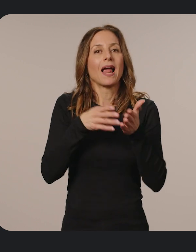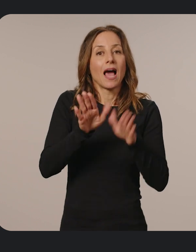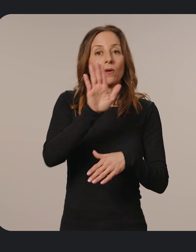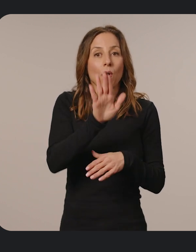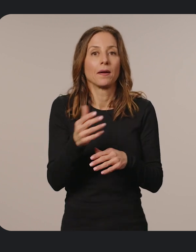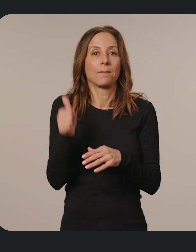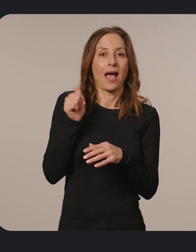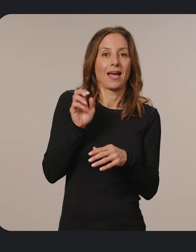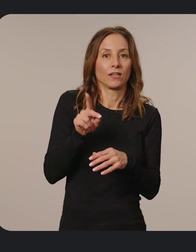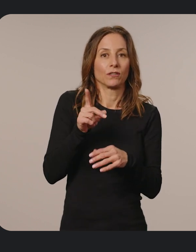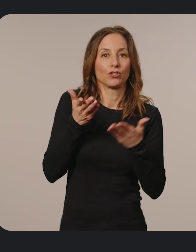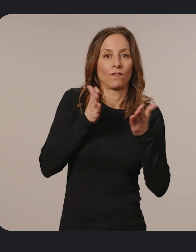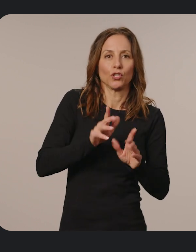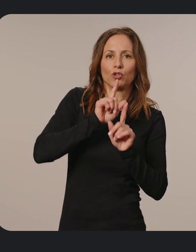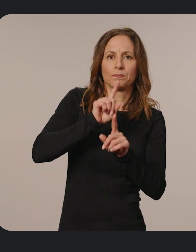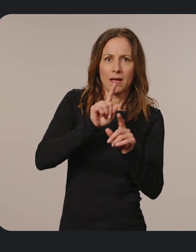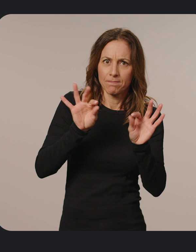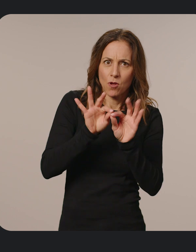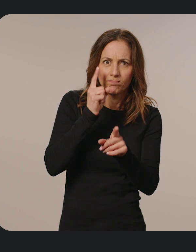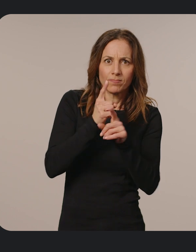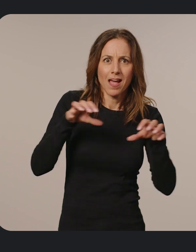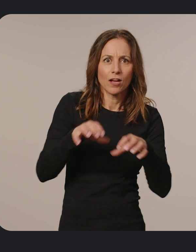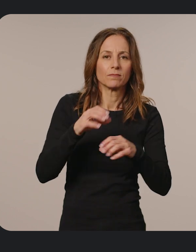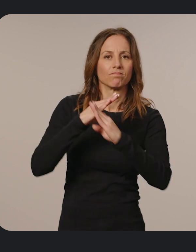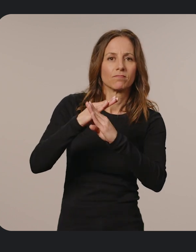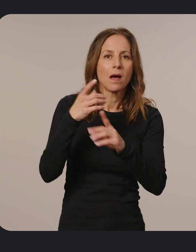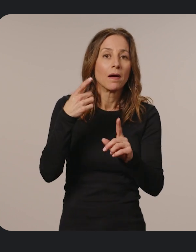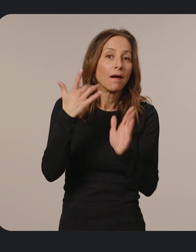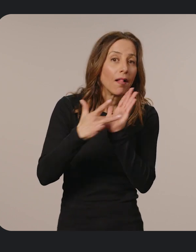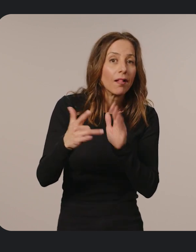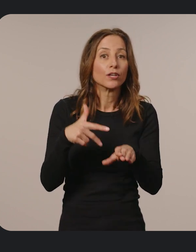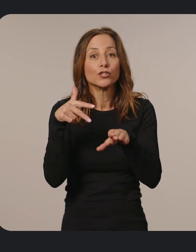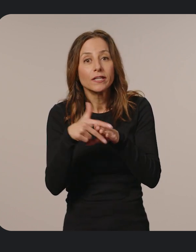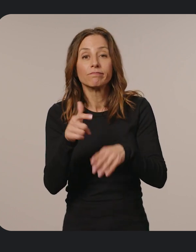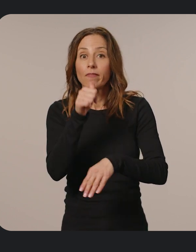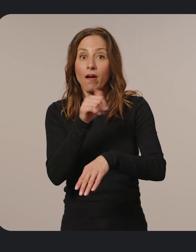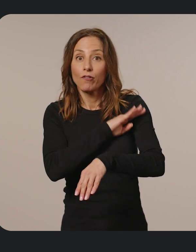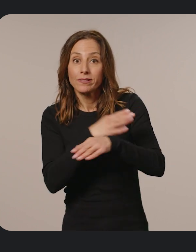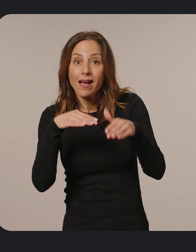This lets your backend server respond with appropriate action to prevent abuse, cheating, unauthorized access,